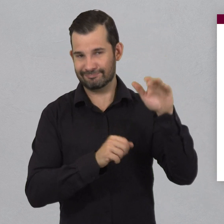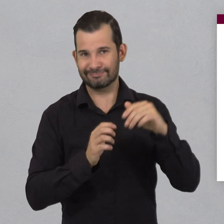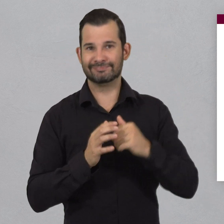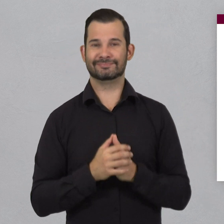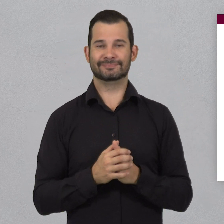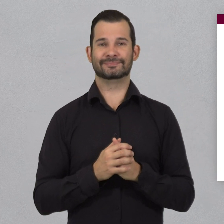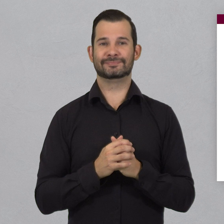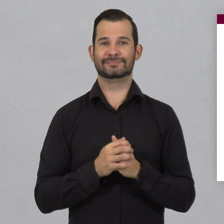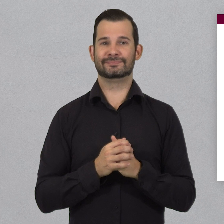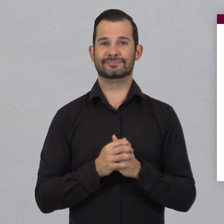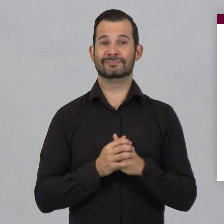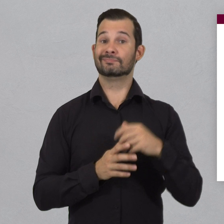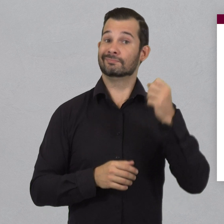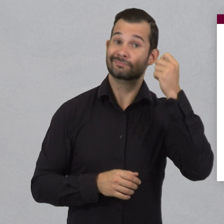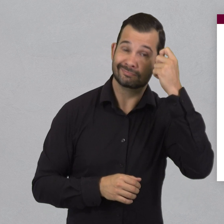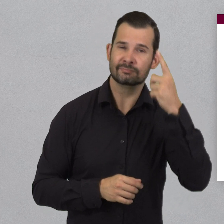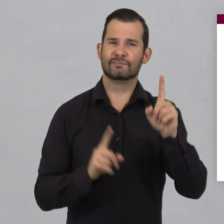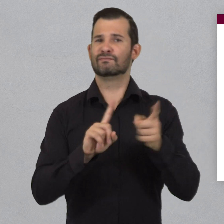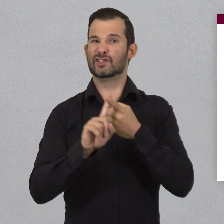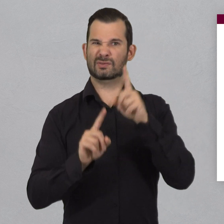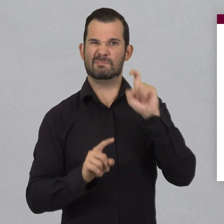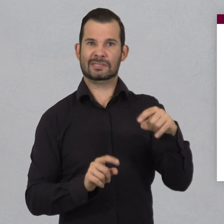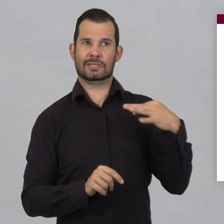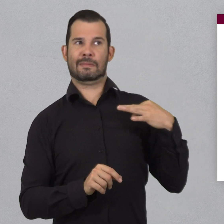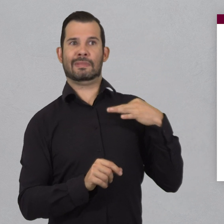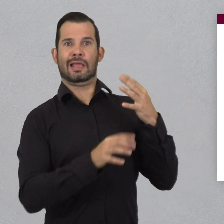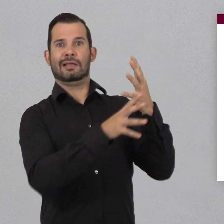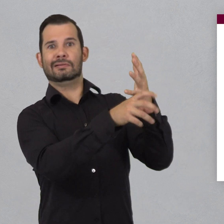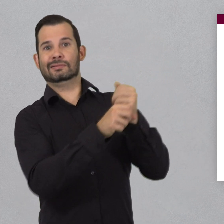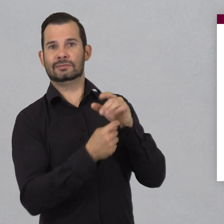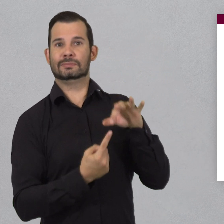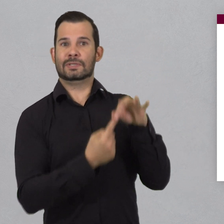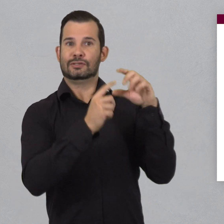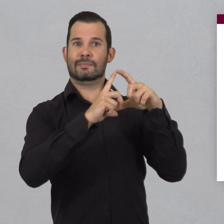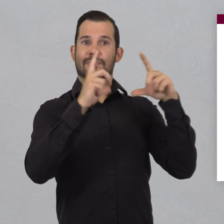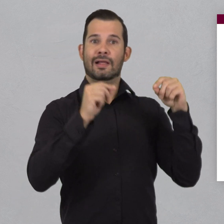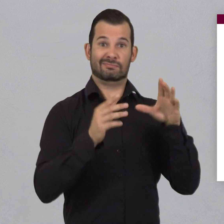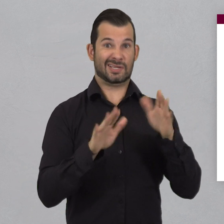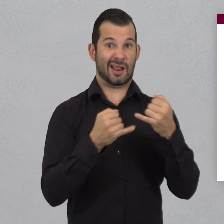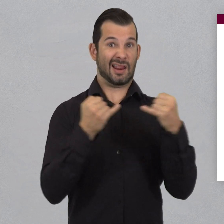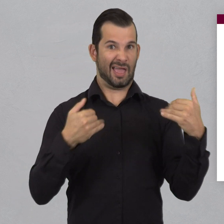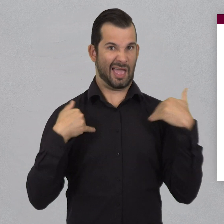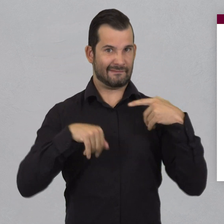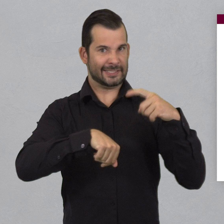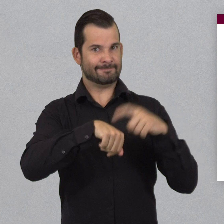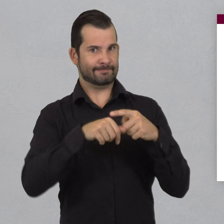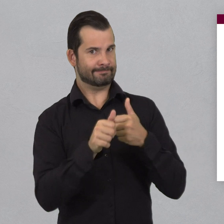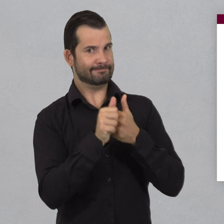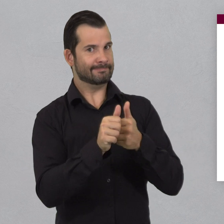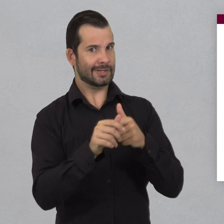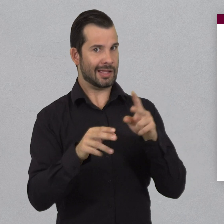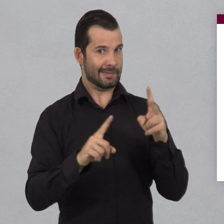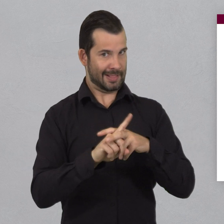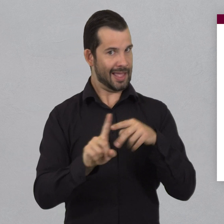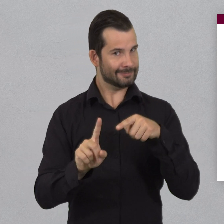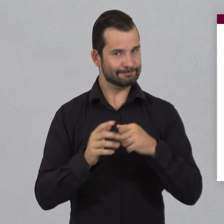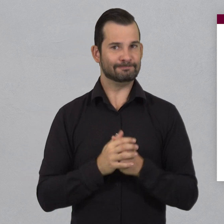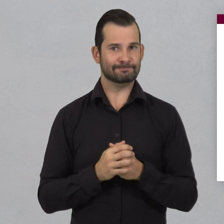vote by mail. However, you must first apply for a special ballot and deadlines apply.